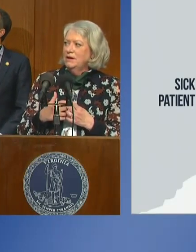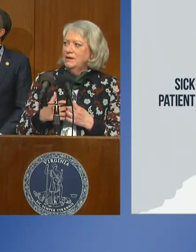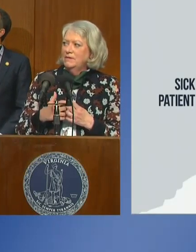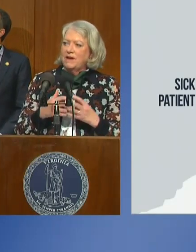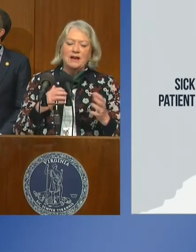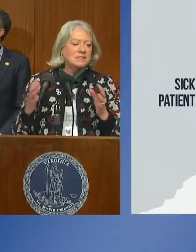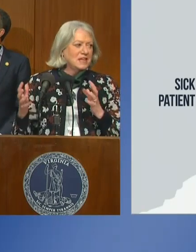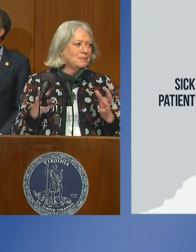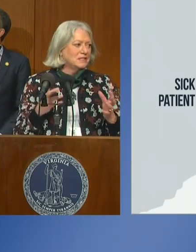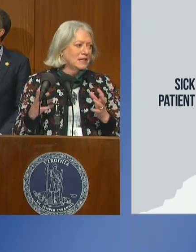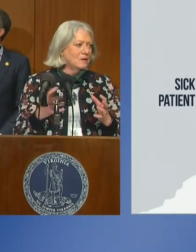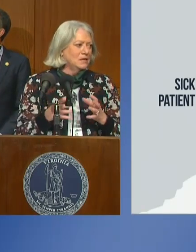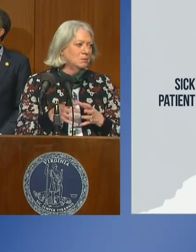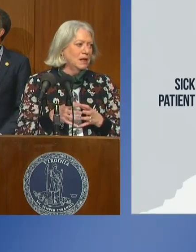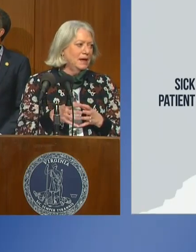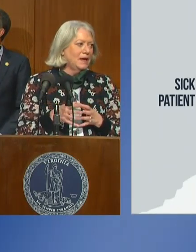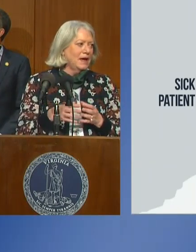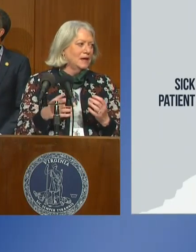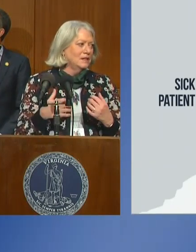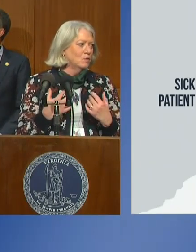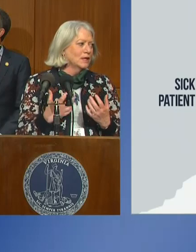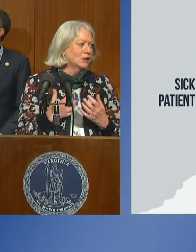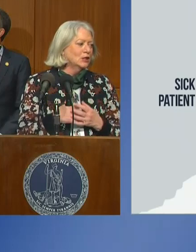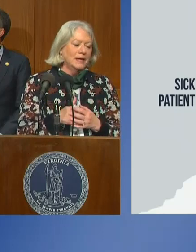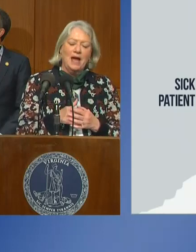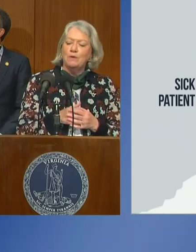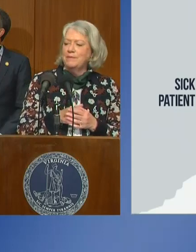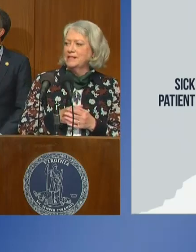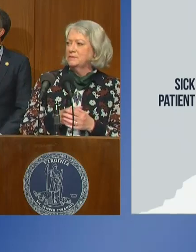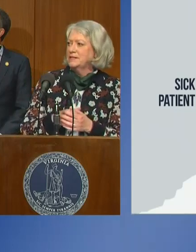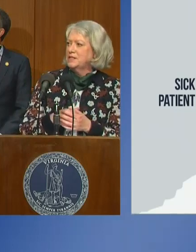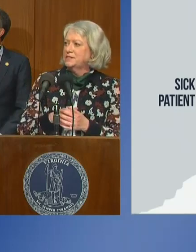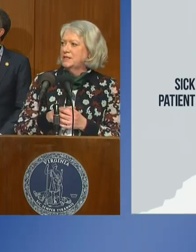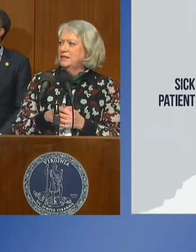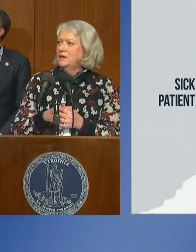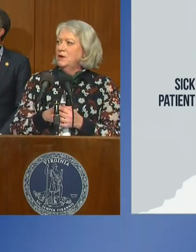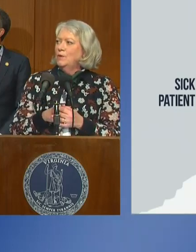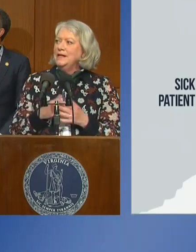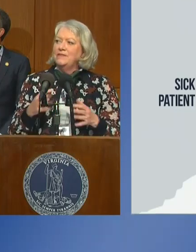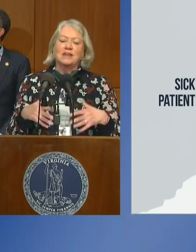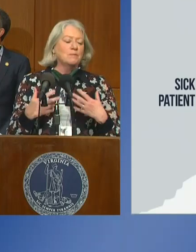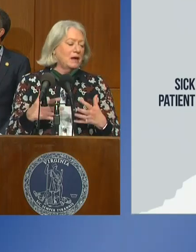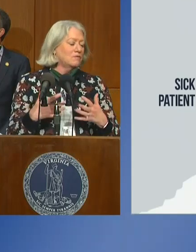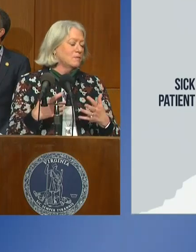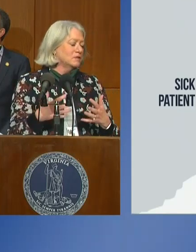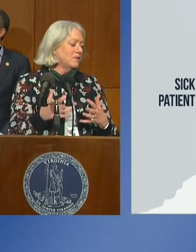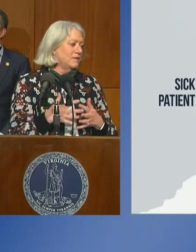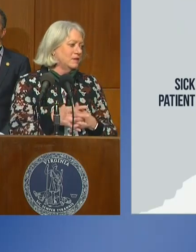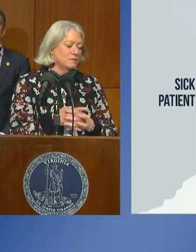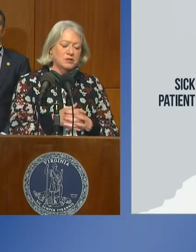TALK ABOUT A TEST. IT IS NOT JUST A TEST- THERE ARE FIVE STEPS THAT COME INTO PLAY AND